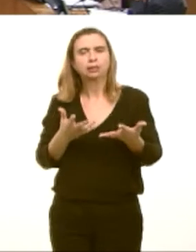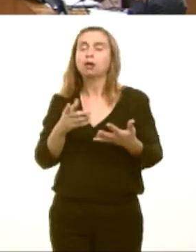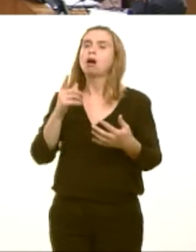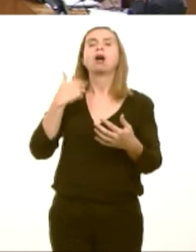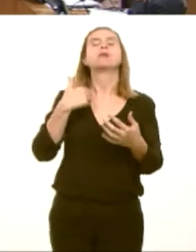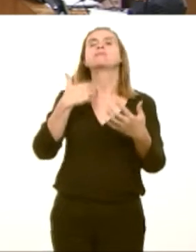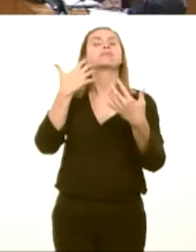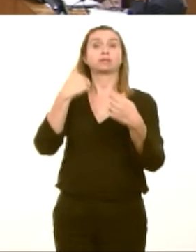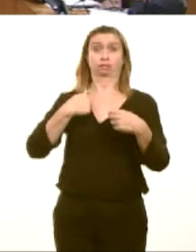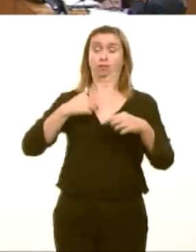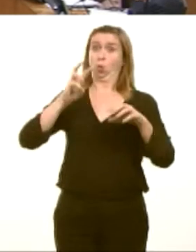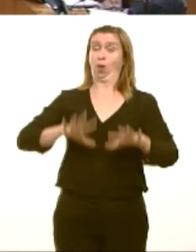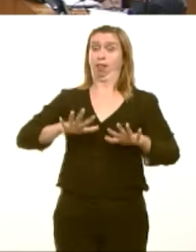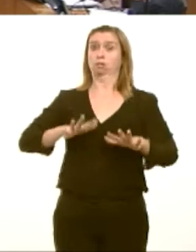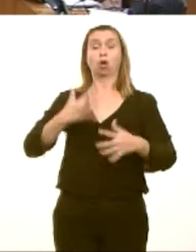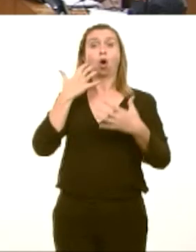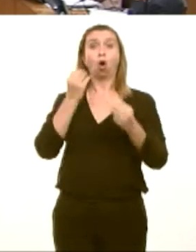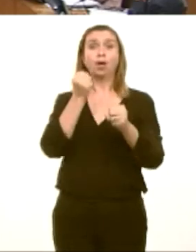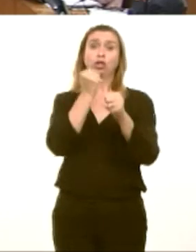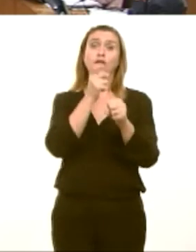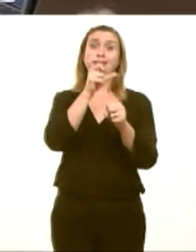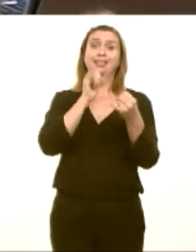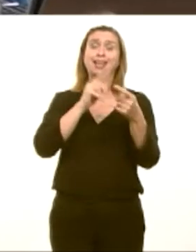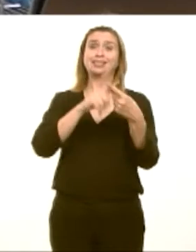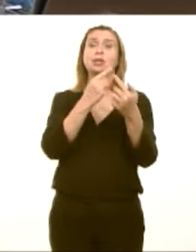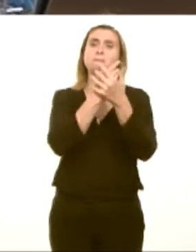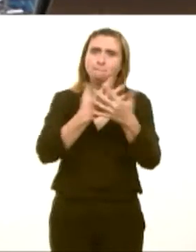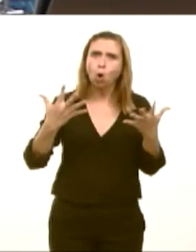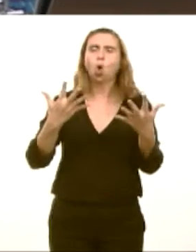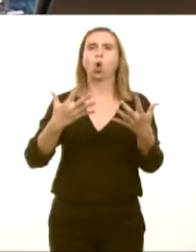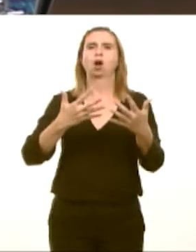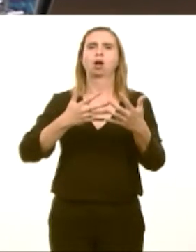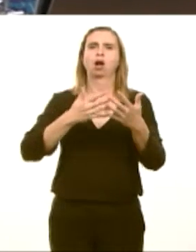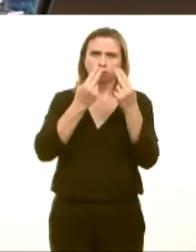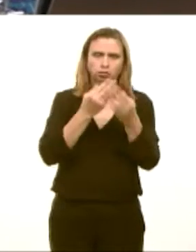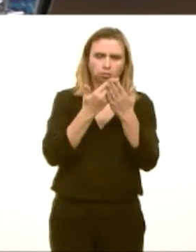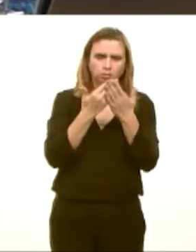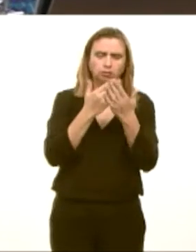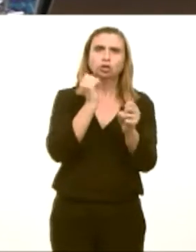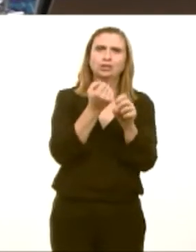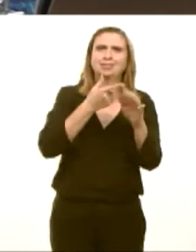proportion of our students for GCSEs than was the case in England, and much more than was the case in Northern Ireland, which affected their results of course.